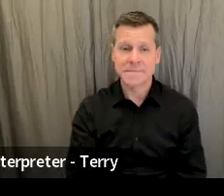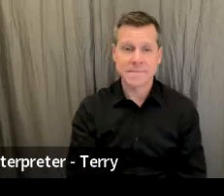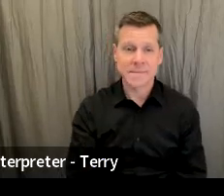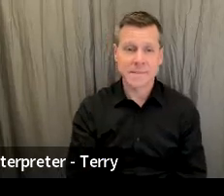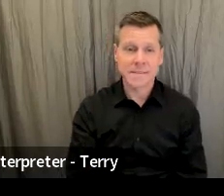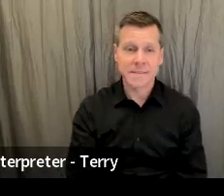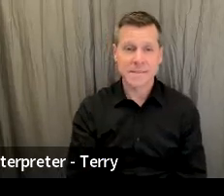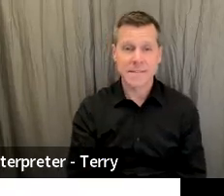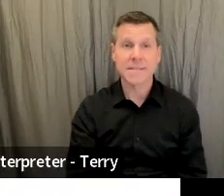All right.